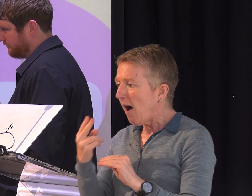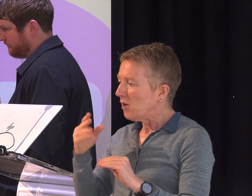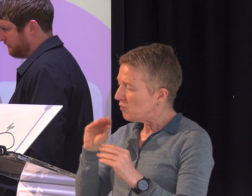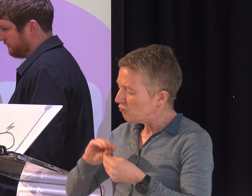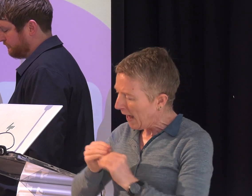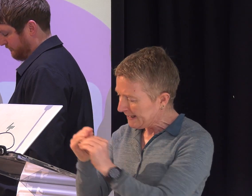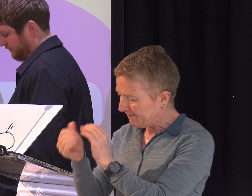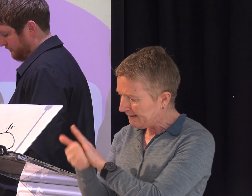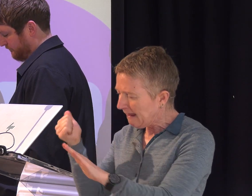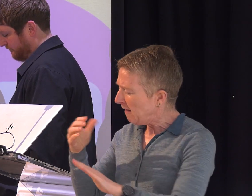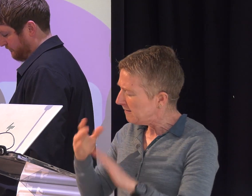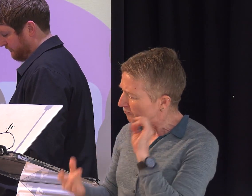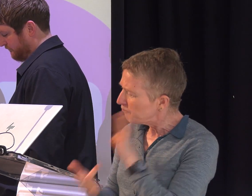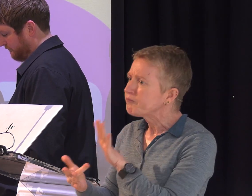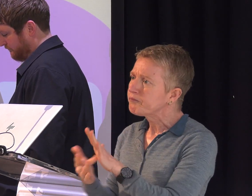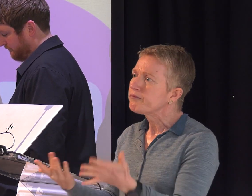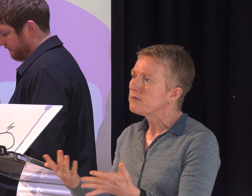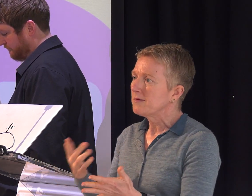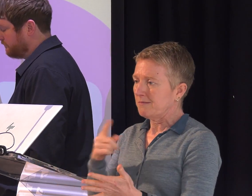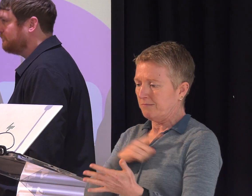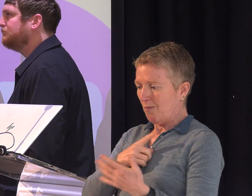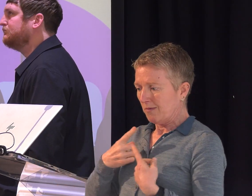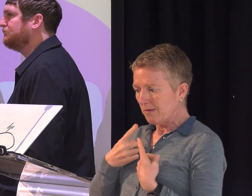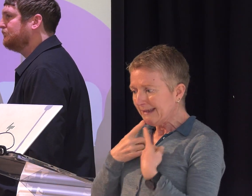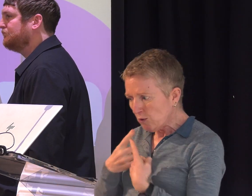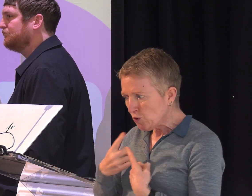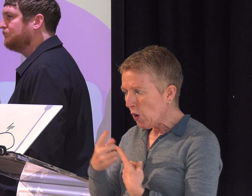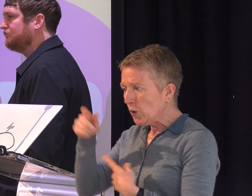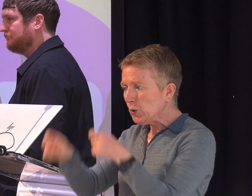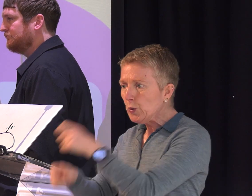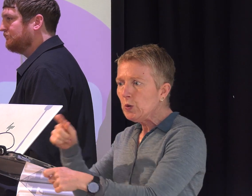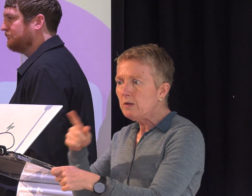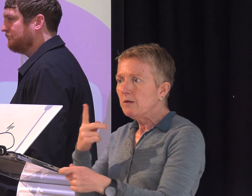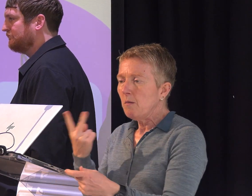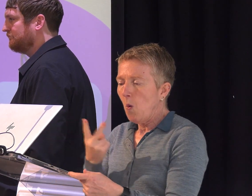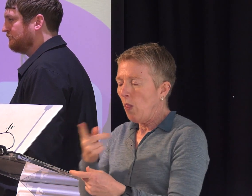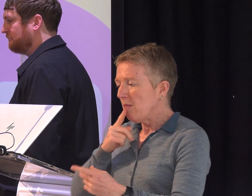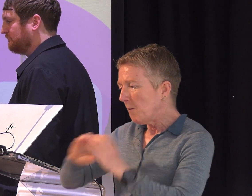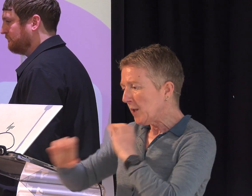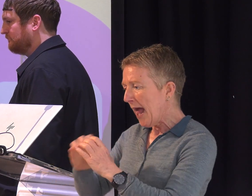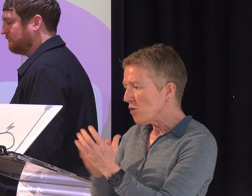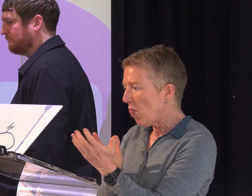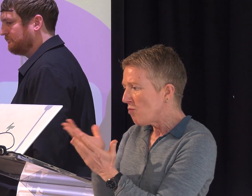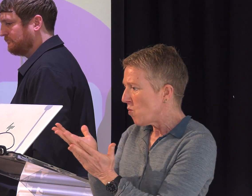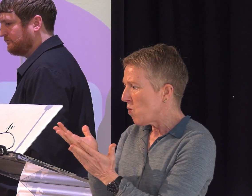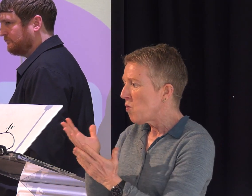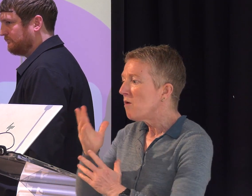and pupils to communicate in a way that's not just about the many people